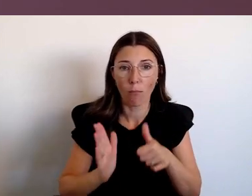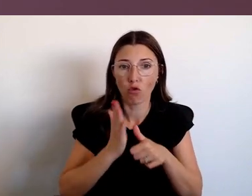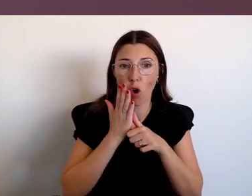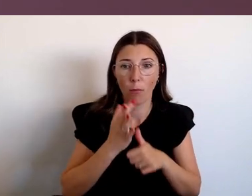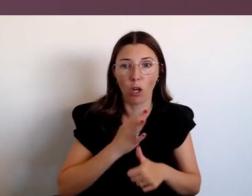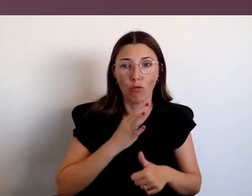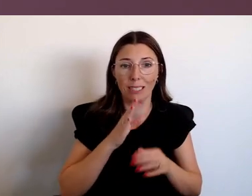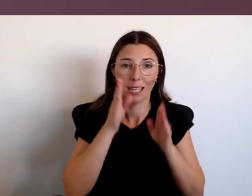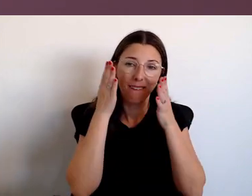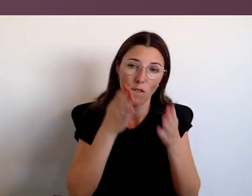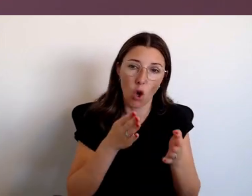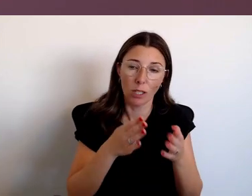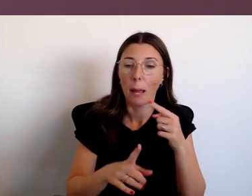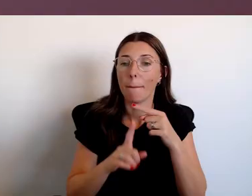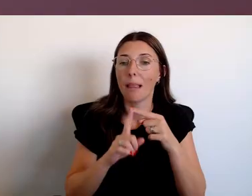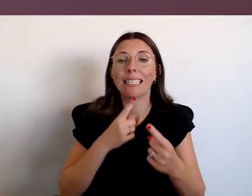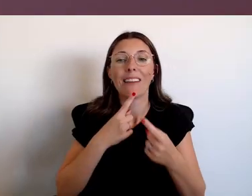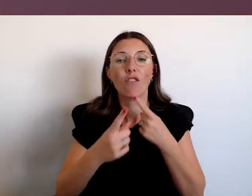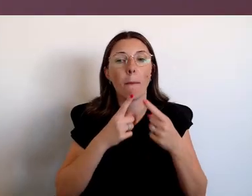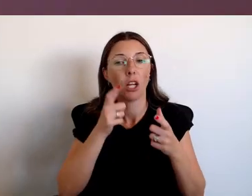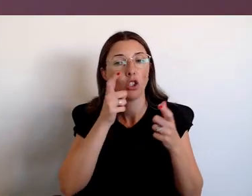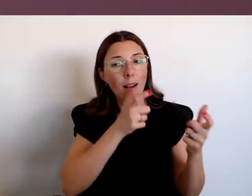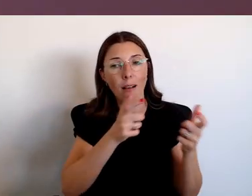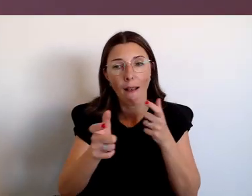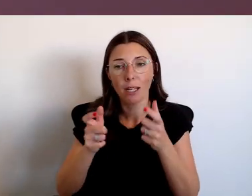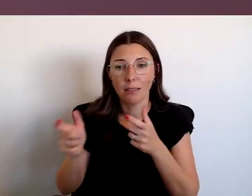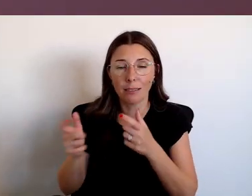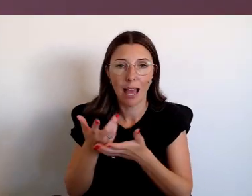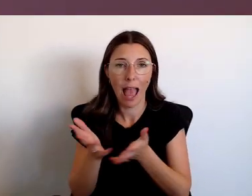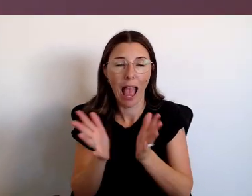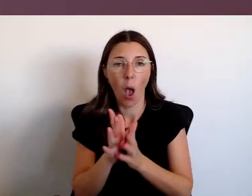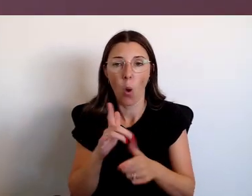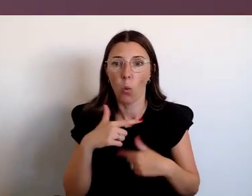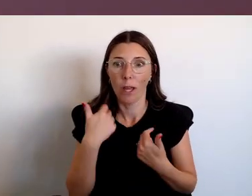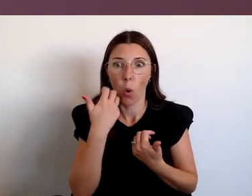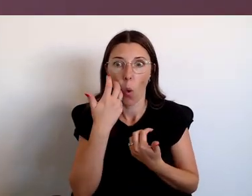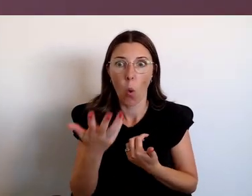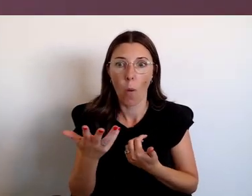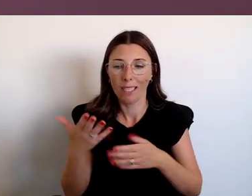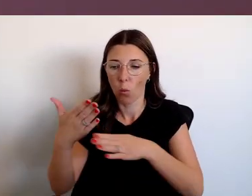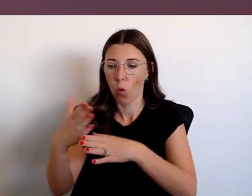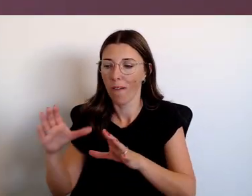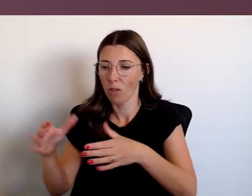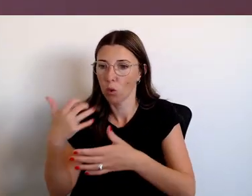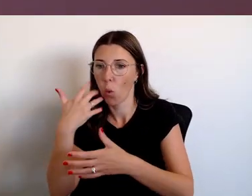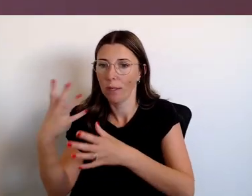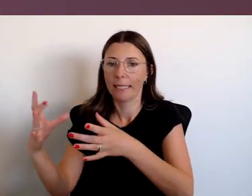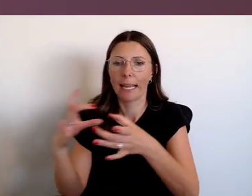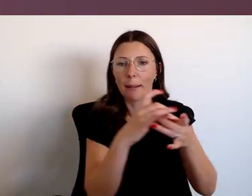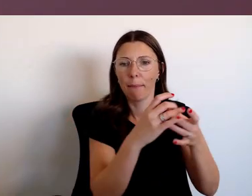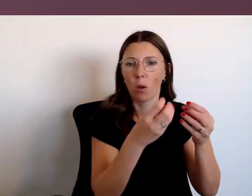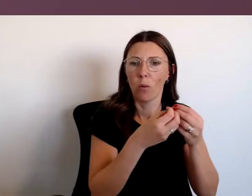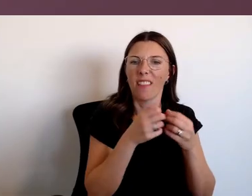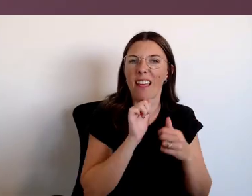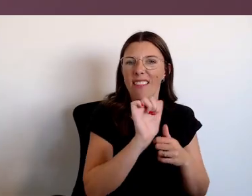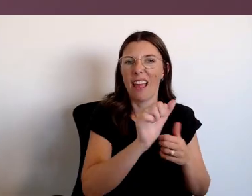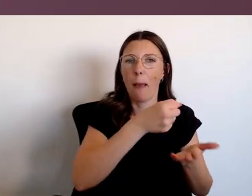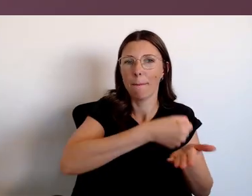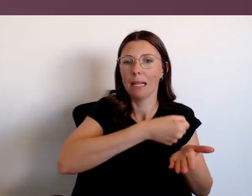information governance, and how we are always reconnecting our workforce with the fundamentals of their responsibilities